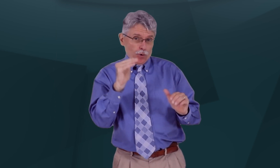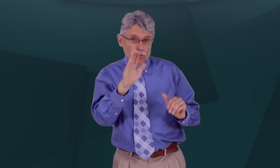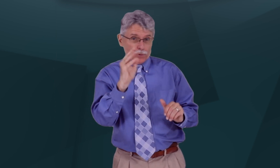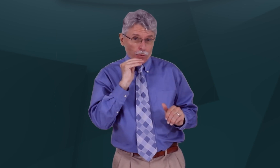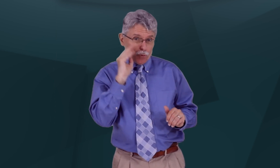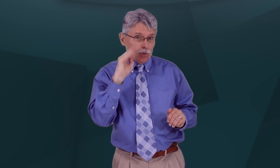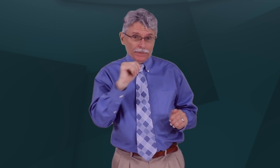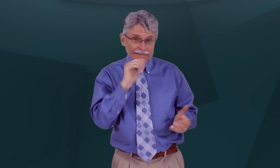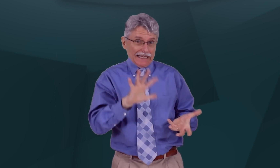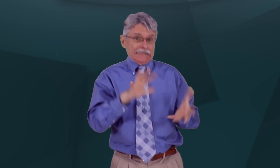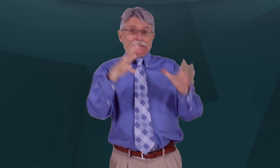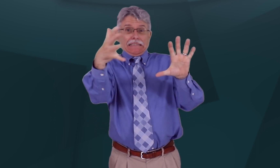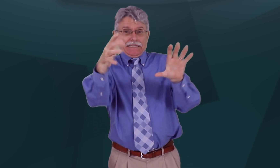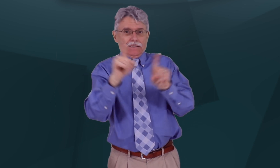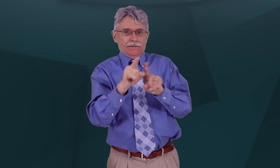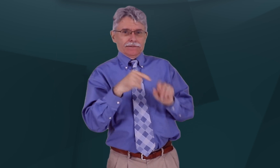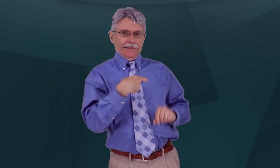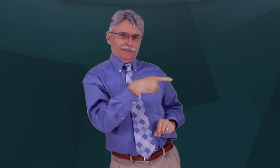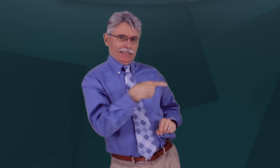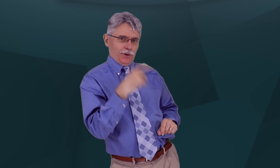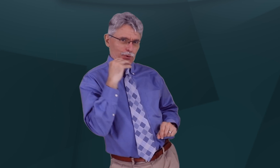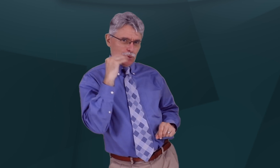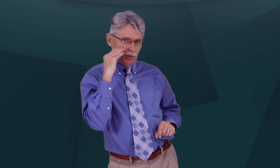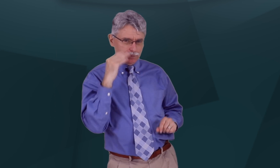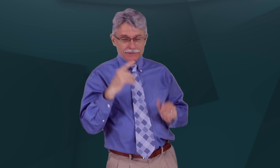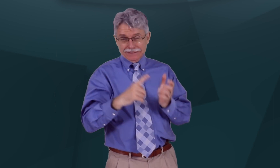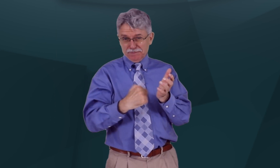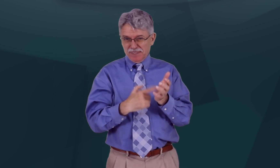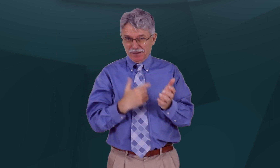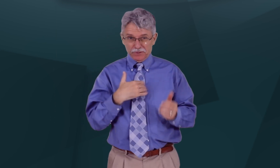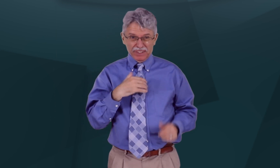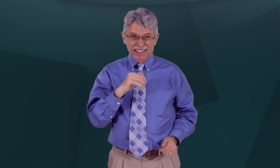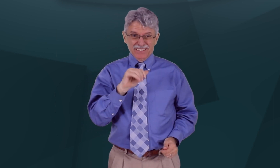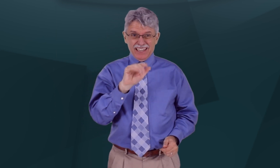I hope your home isn't as chaotic as ours is sometimes.